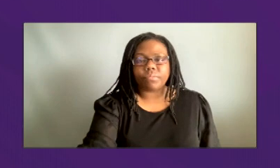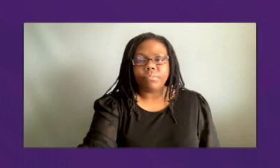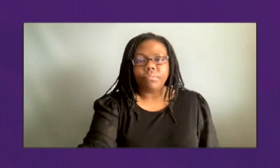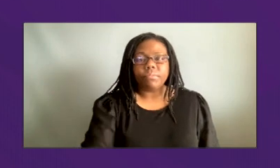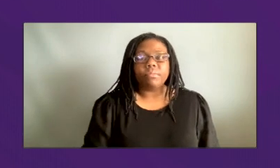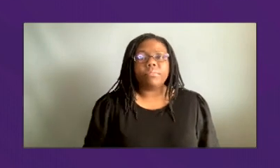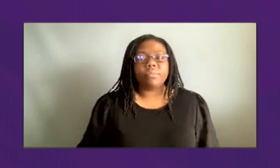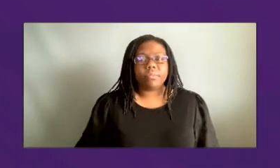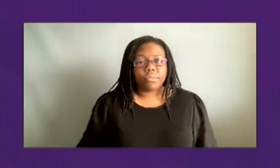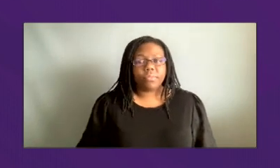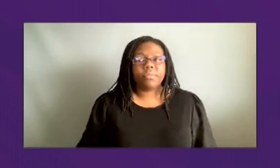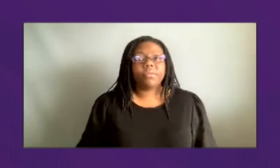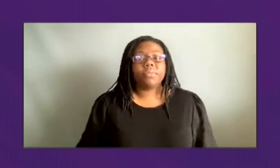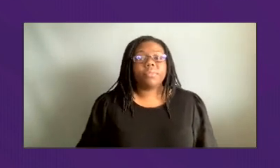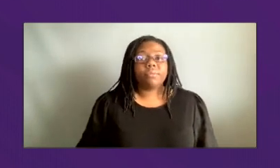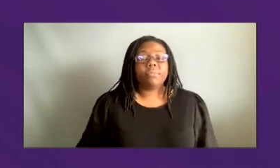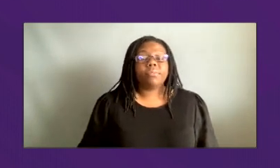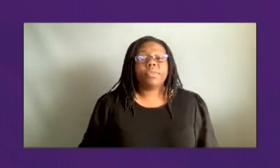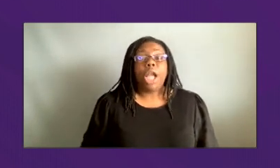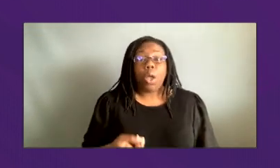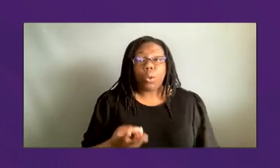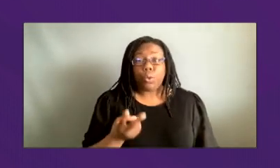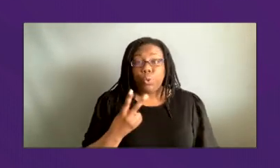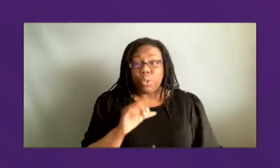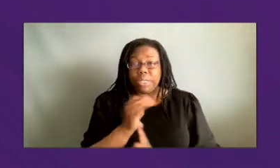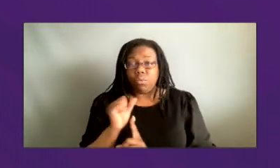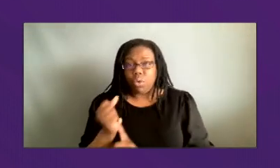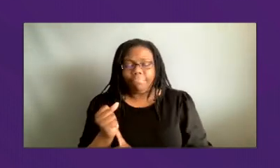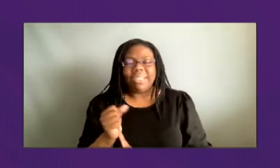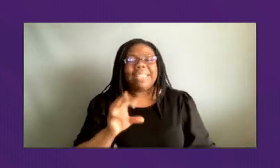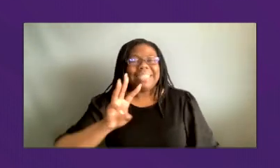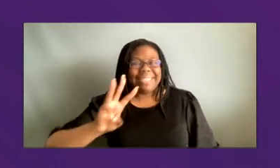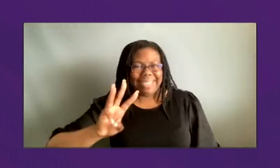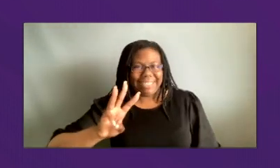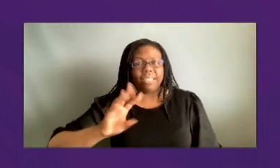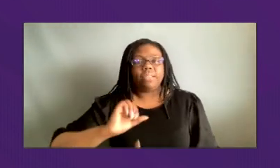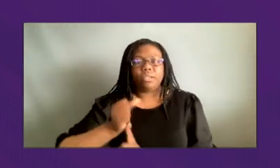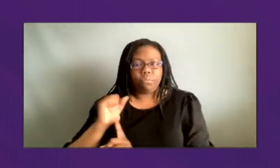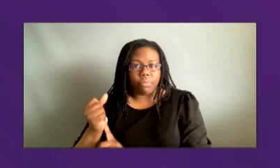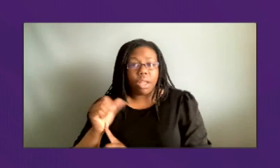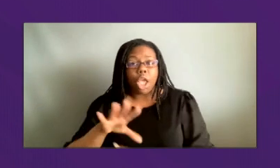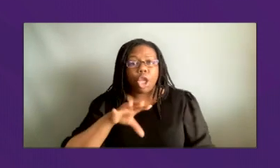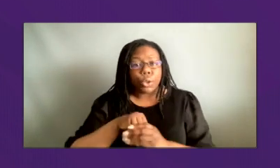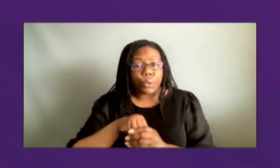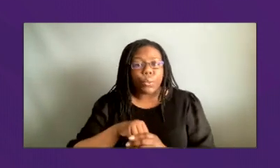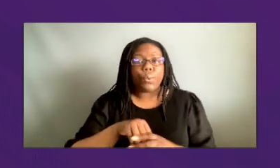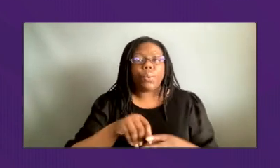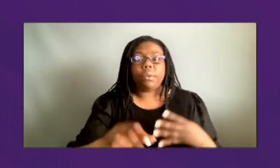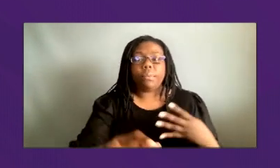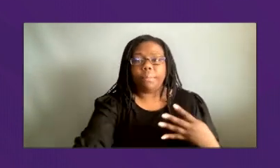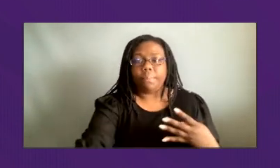Yeah, the six cases that we explore include the Potawatomi, the Cherokee, Seminole, Kickapoo,